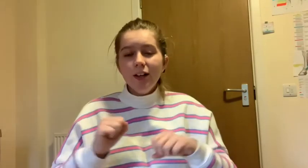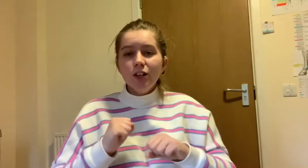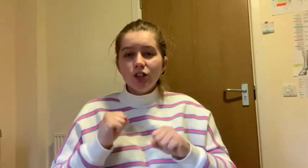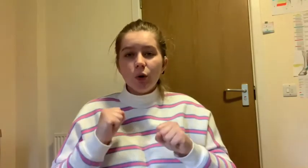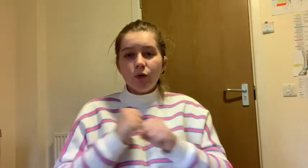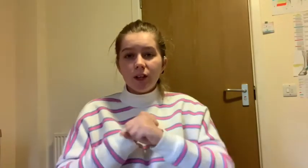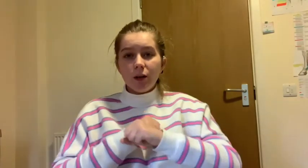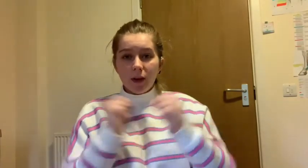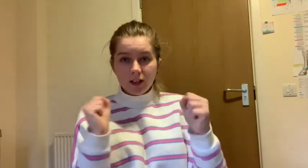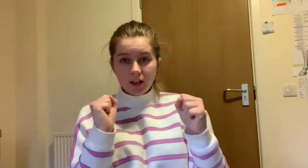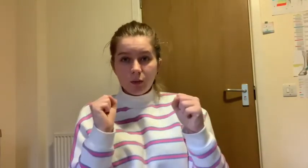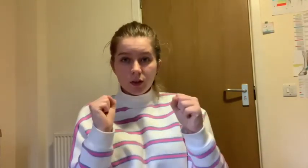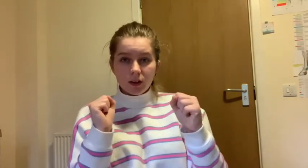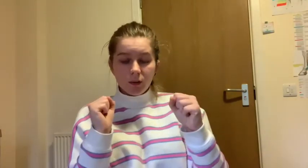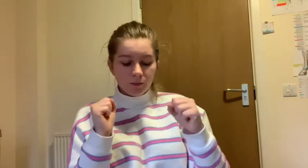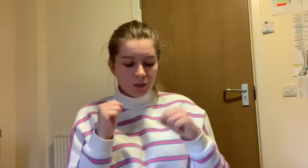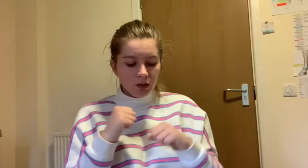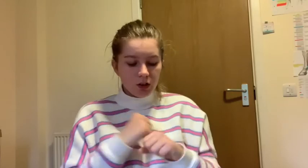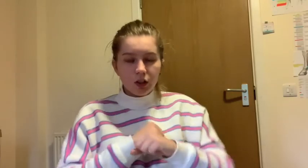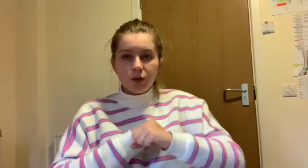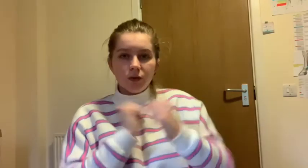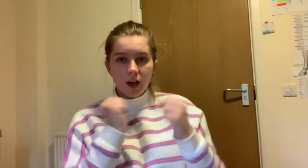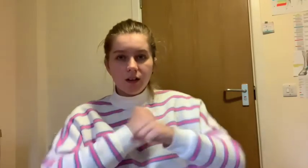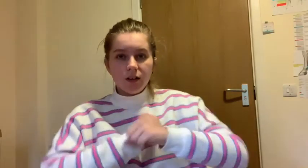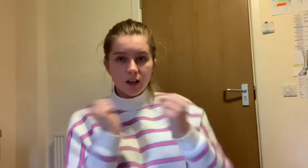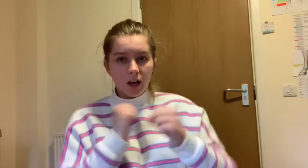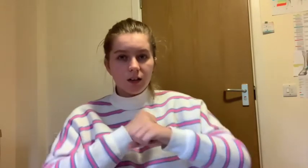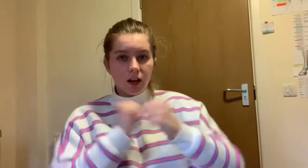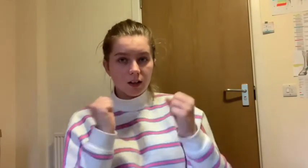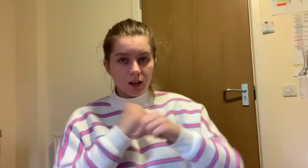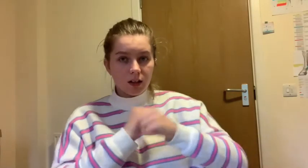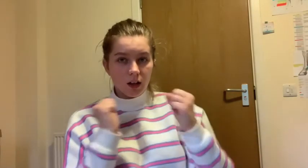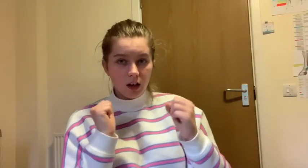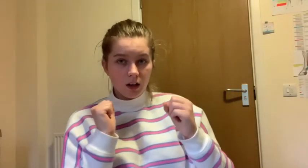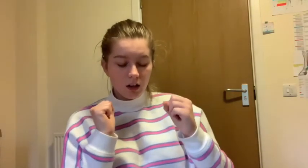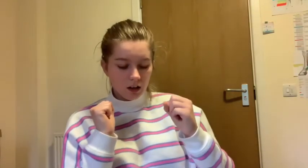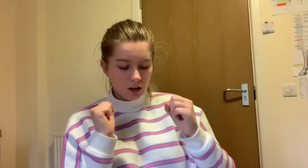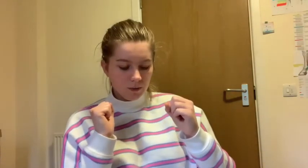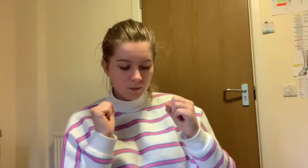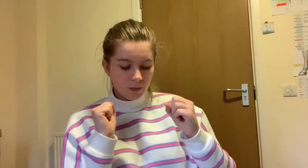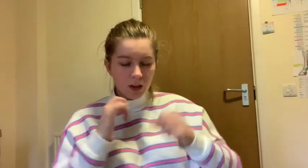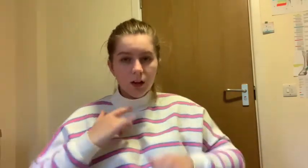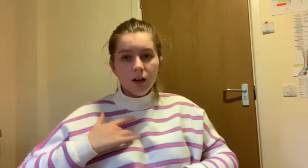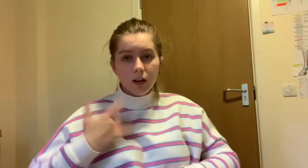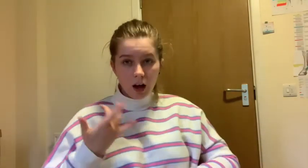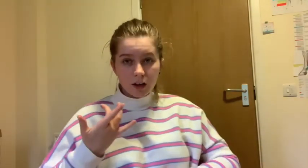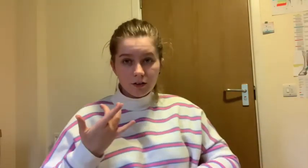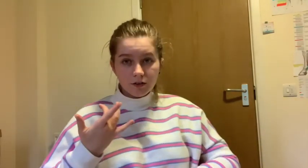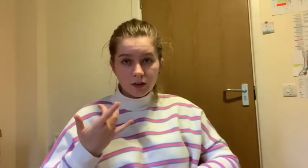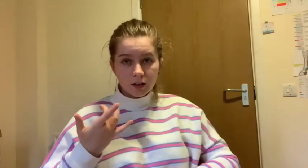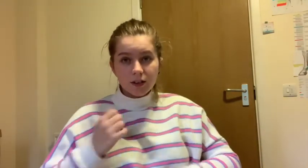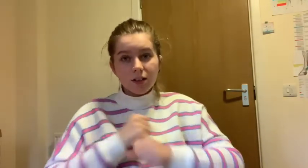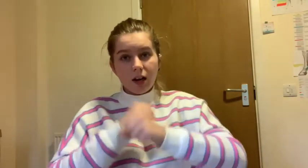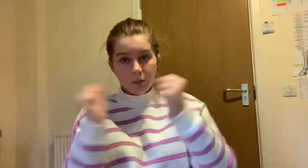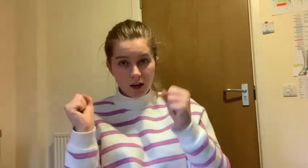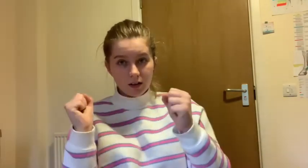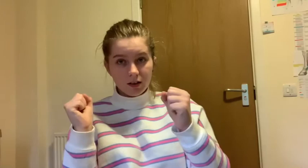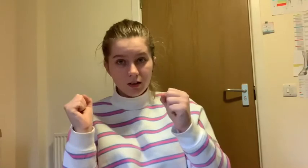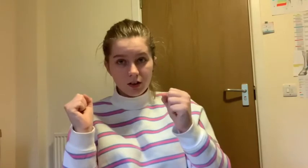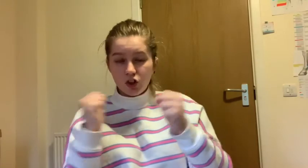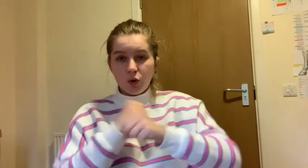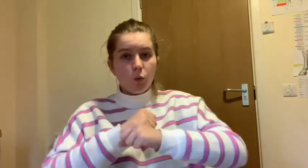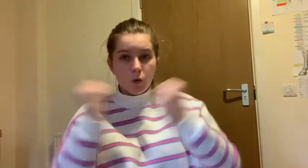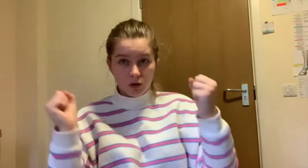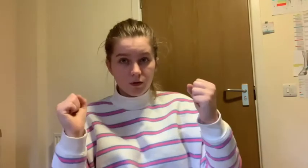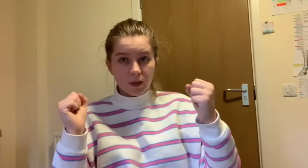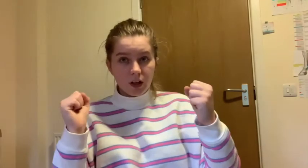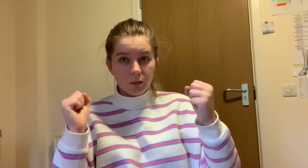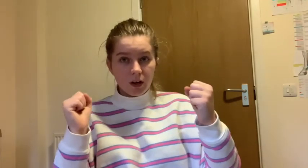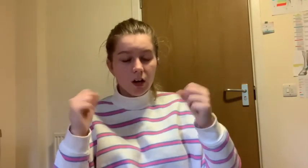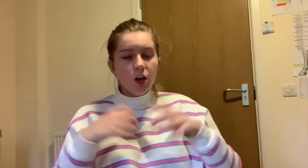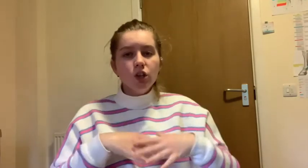So "Dynamite" was that wasn't it? So it's "dynanana", "Life is a dynamite", you do it once for the "Dynamite".